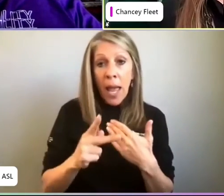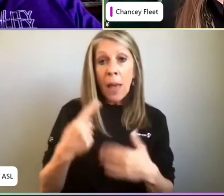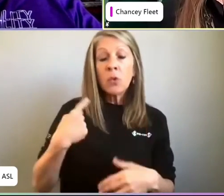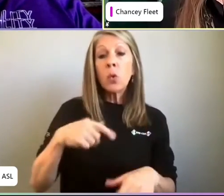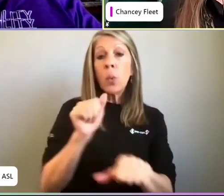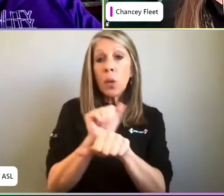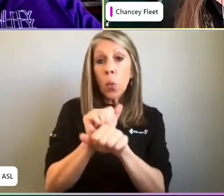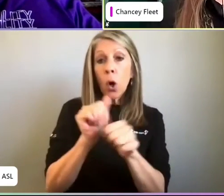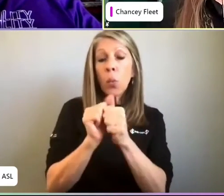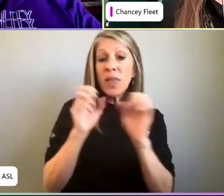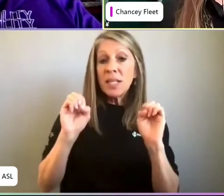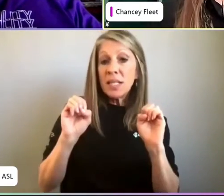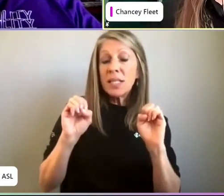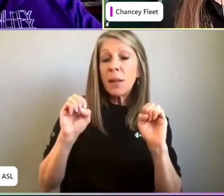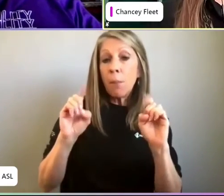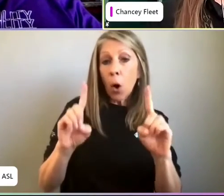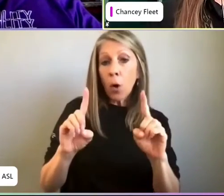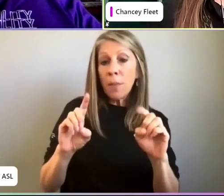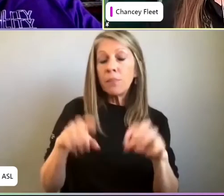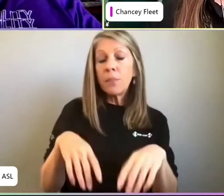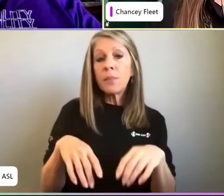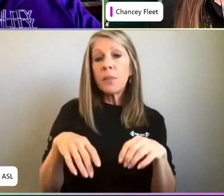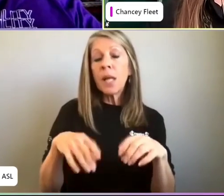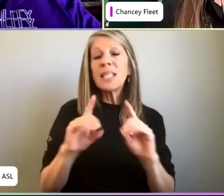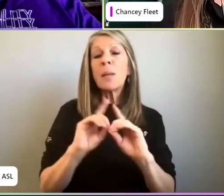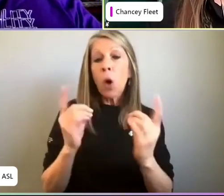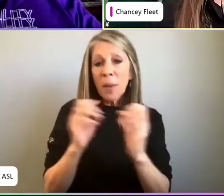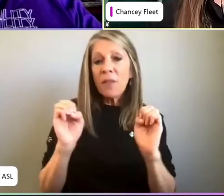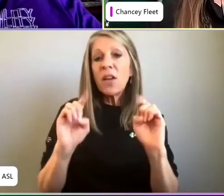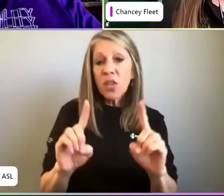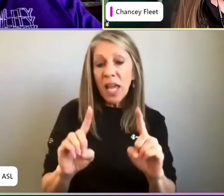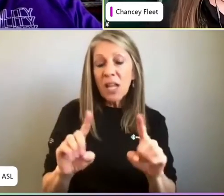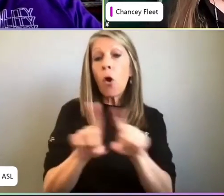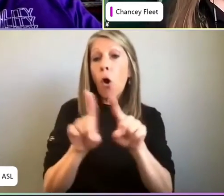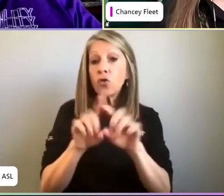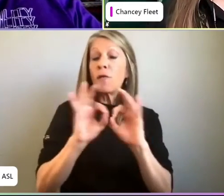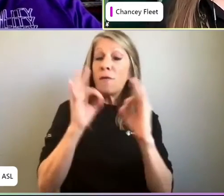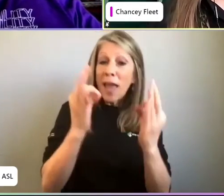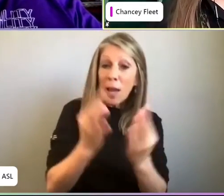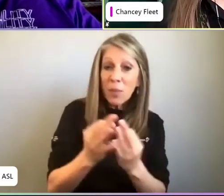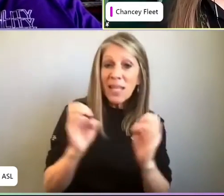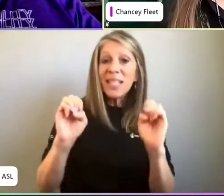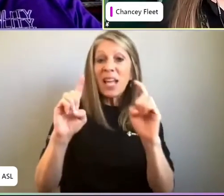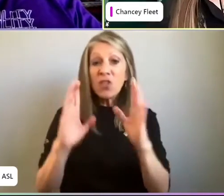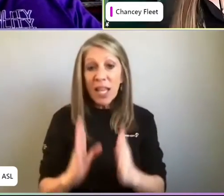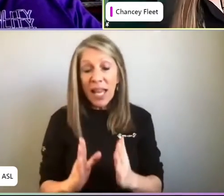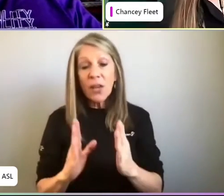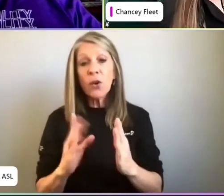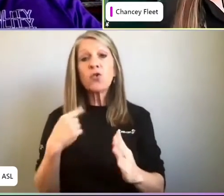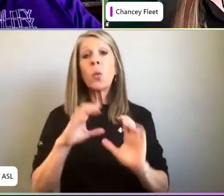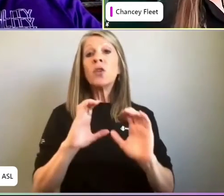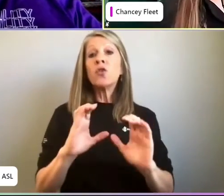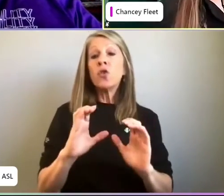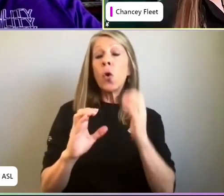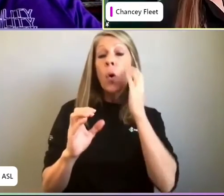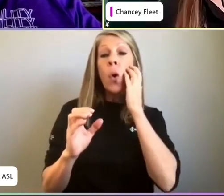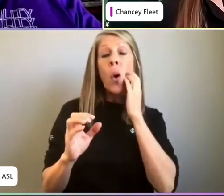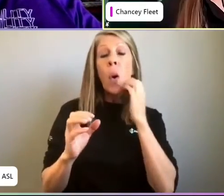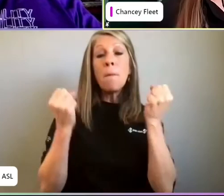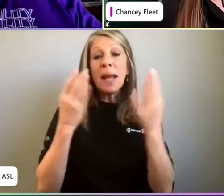[Chancey Fleet] We do outreach to schools and summer youth programs, and we do work with education